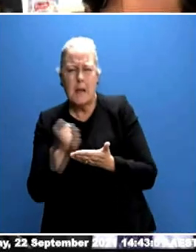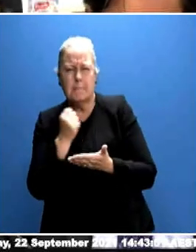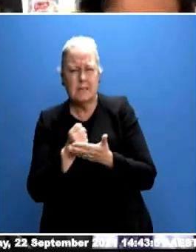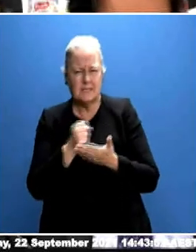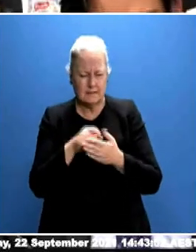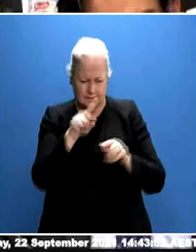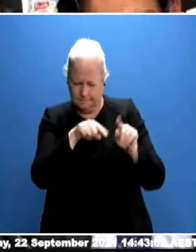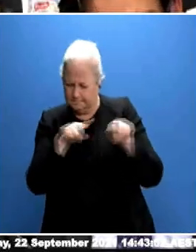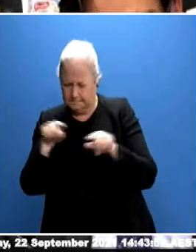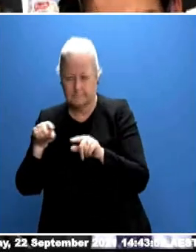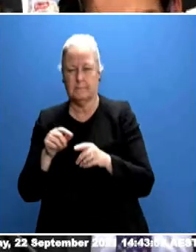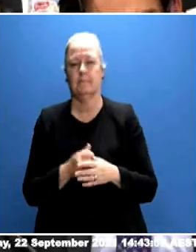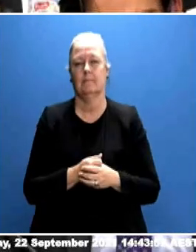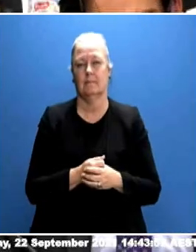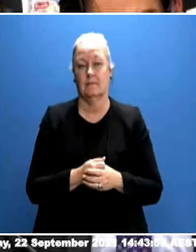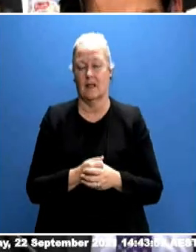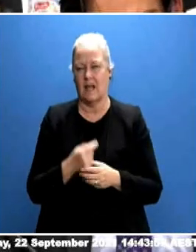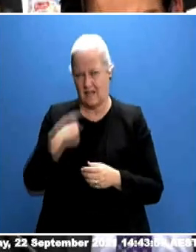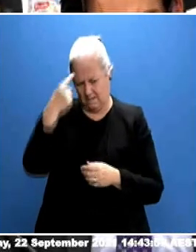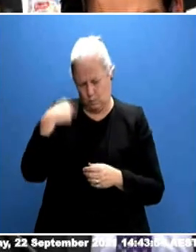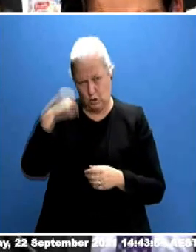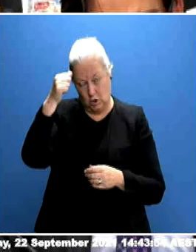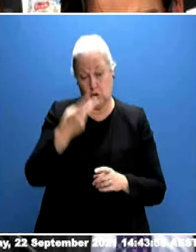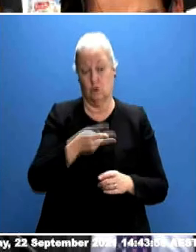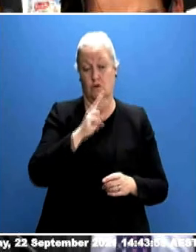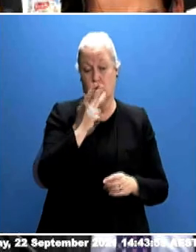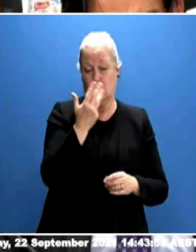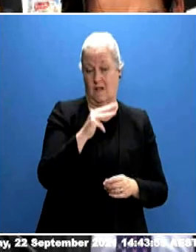now I think we've established it's 295 individual children.